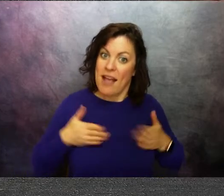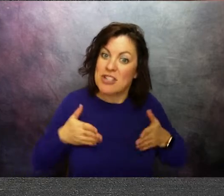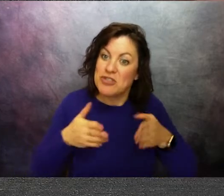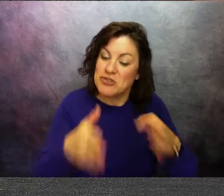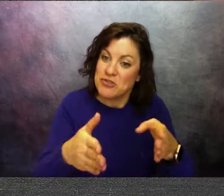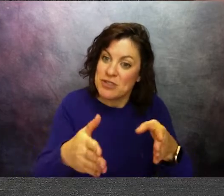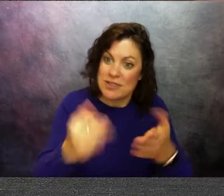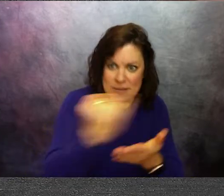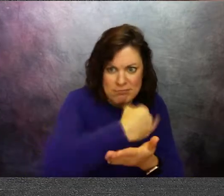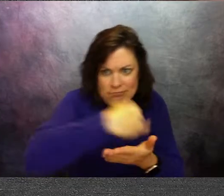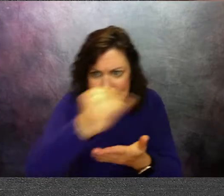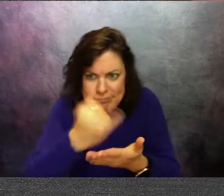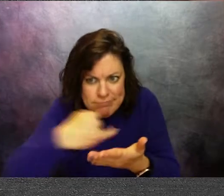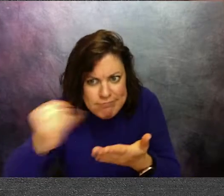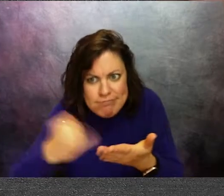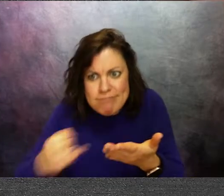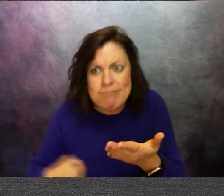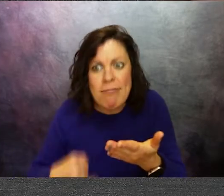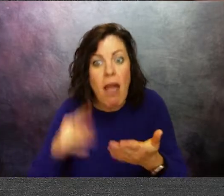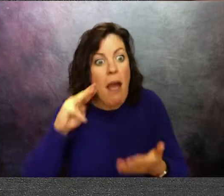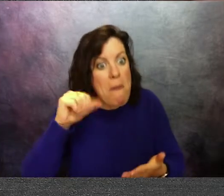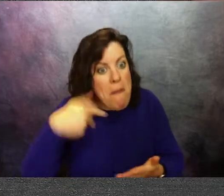She even drew a map of her street